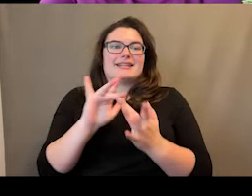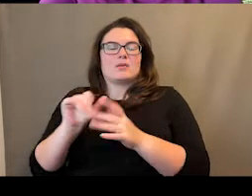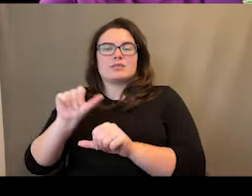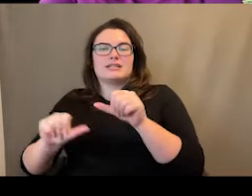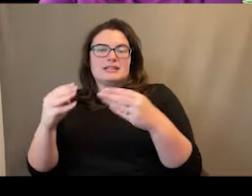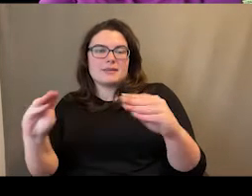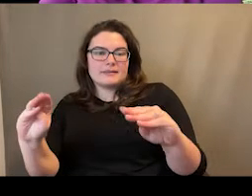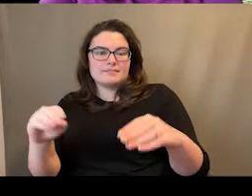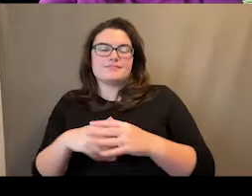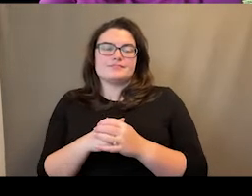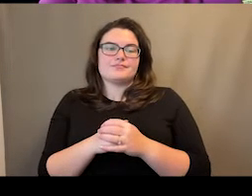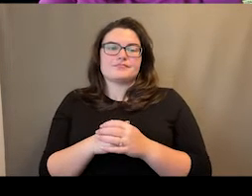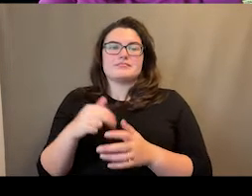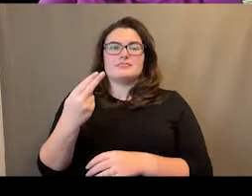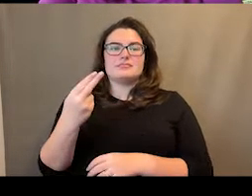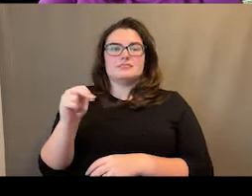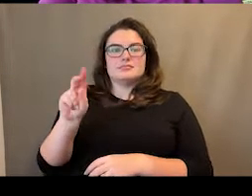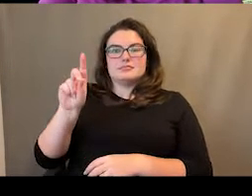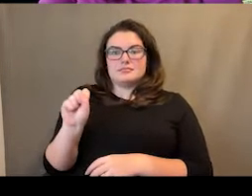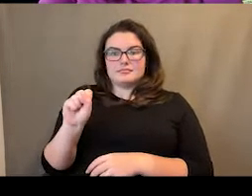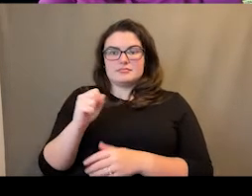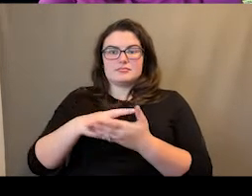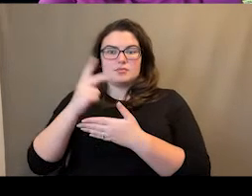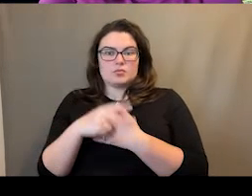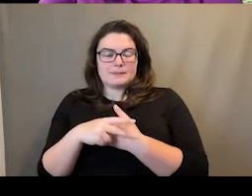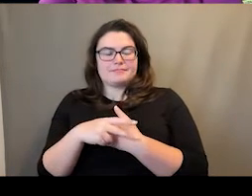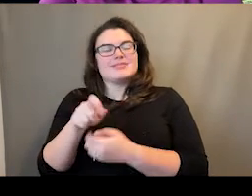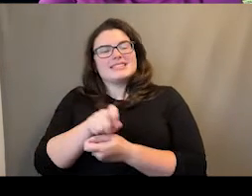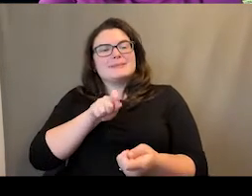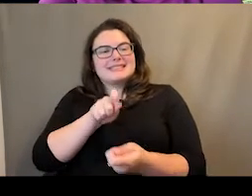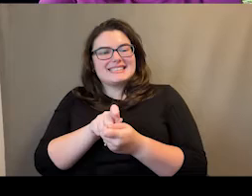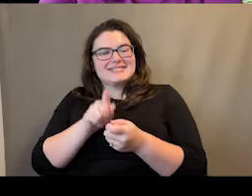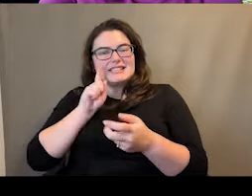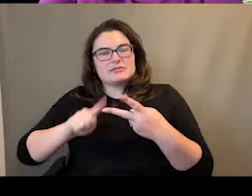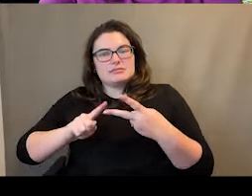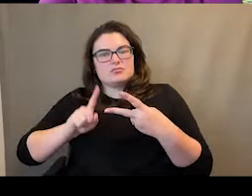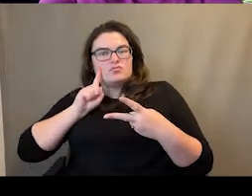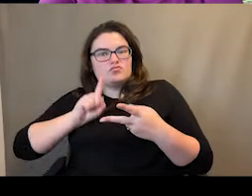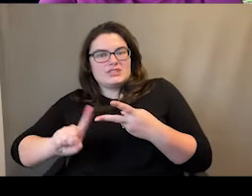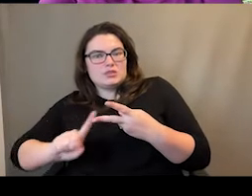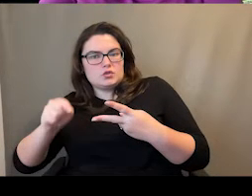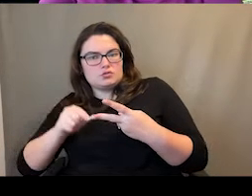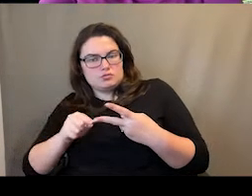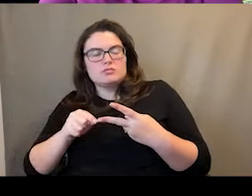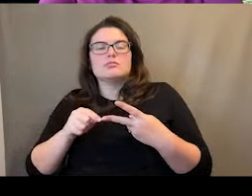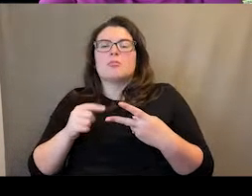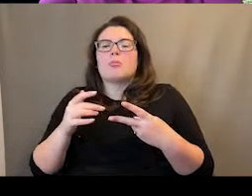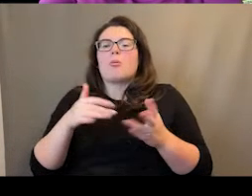The hands program, particularly the research track, often co reviews and will co